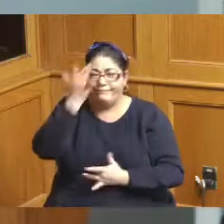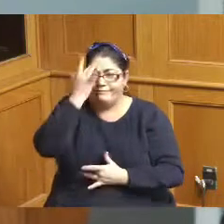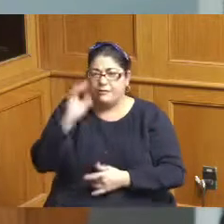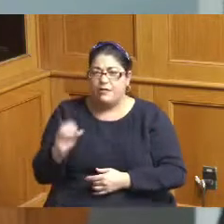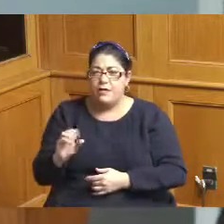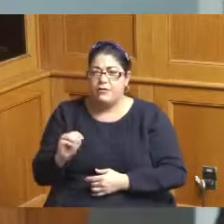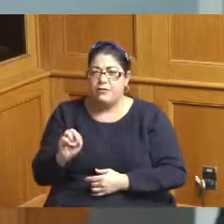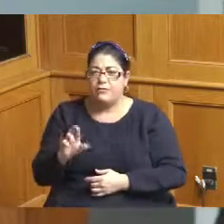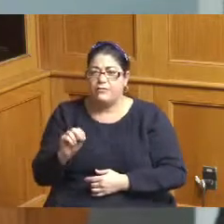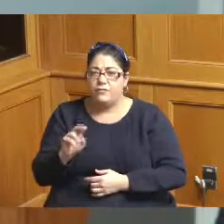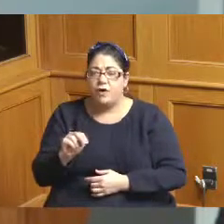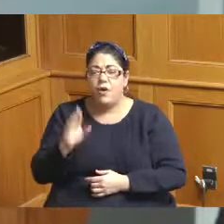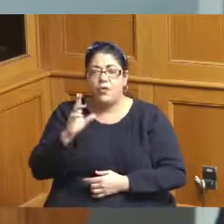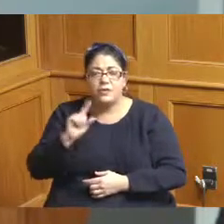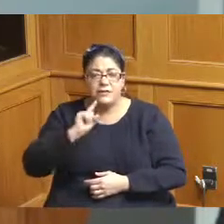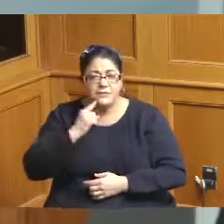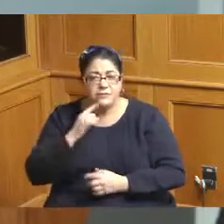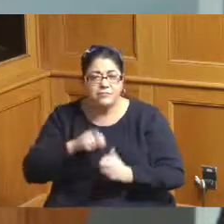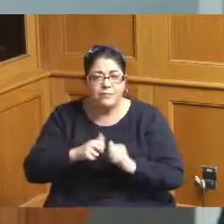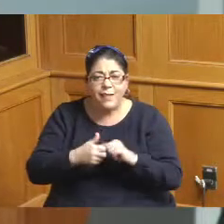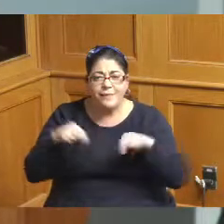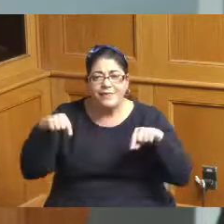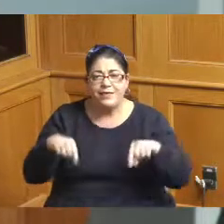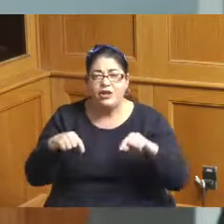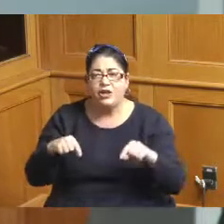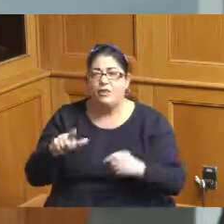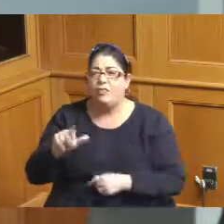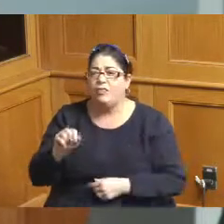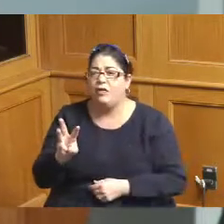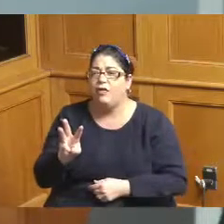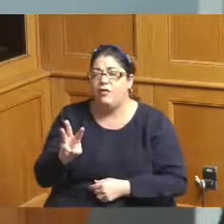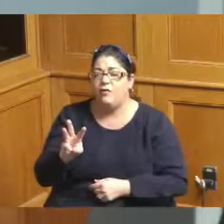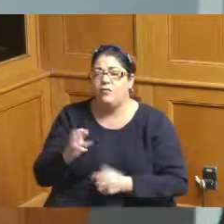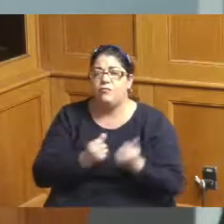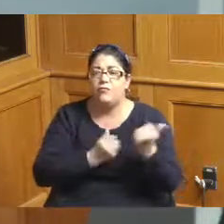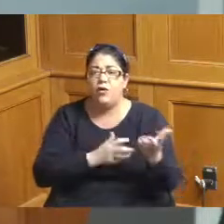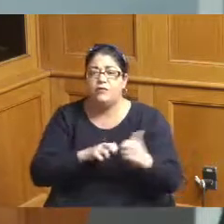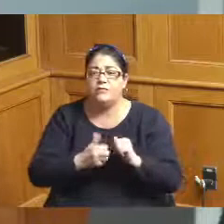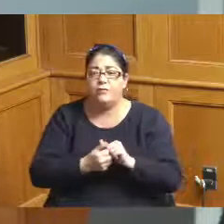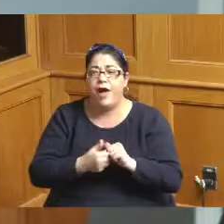that it causes severe problems here is fairly low that's me trying to look into the crystal ball and